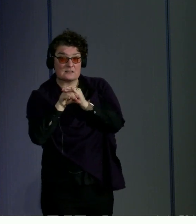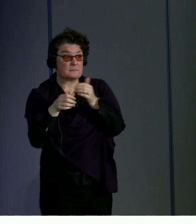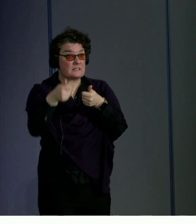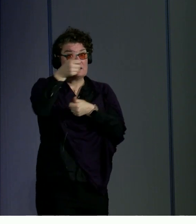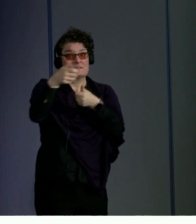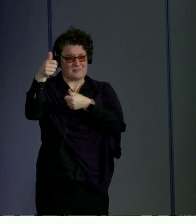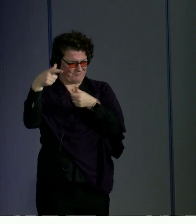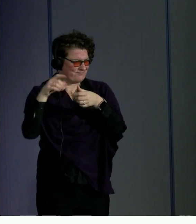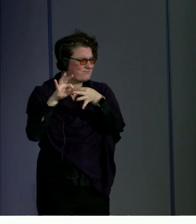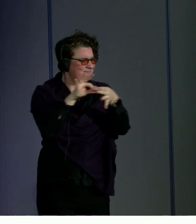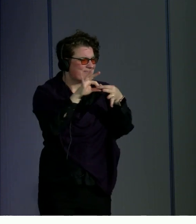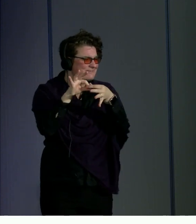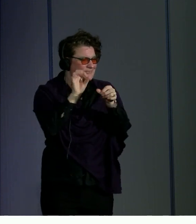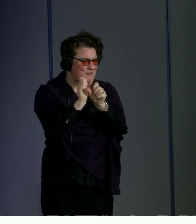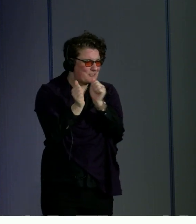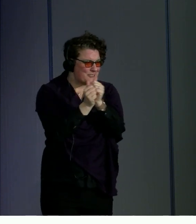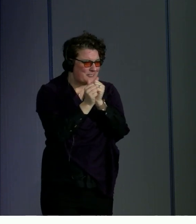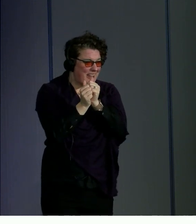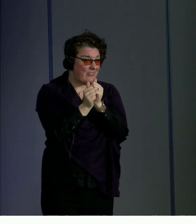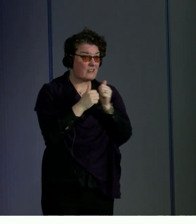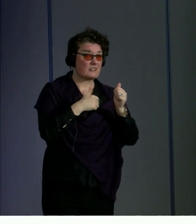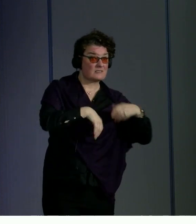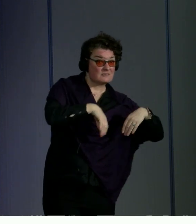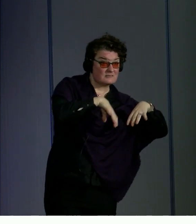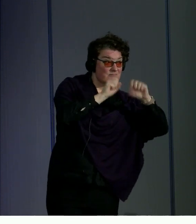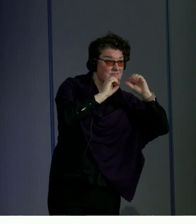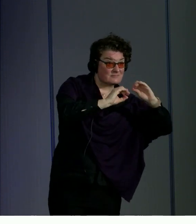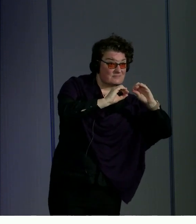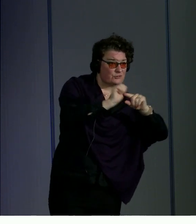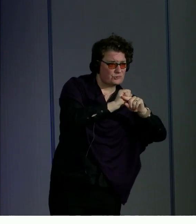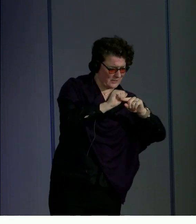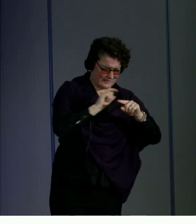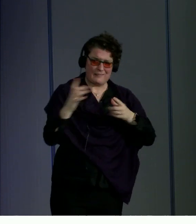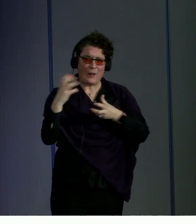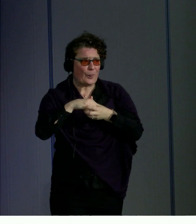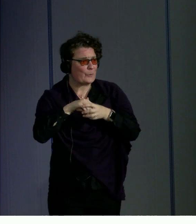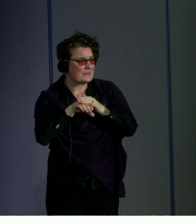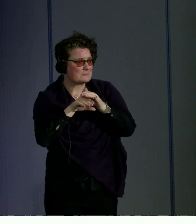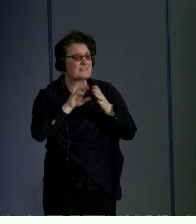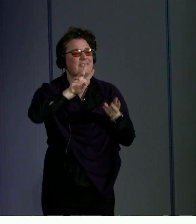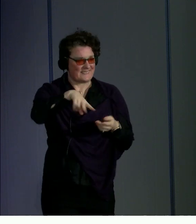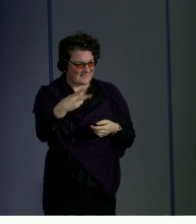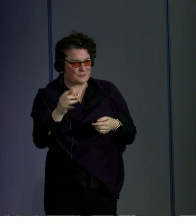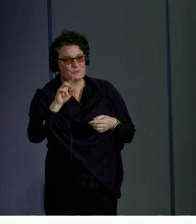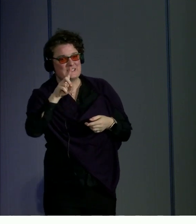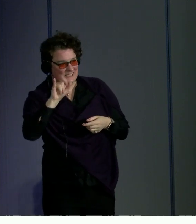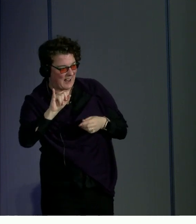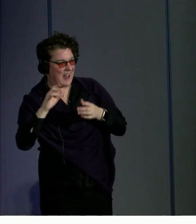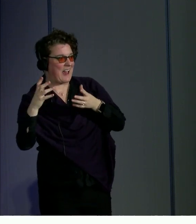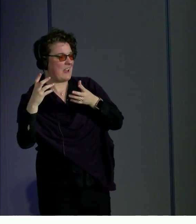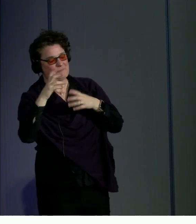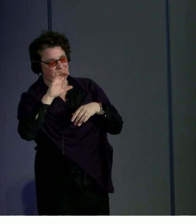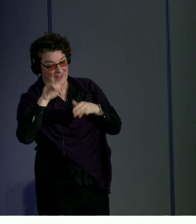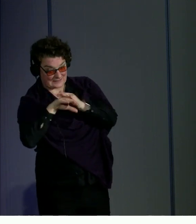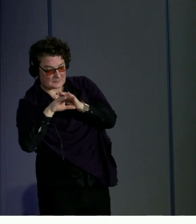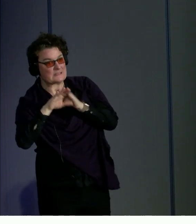Trainings incorporate all aspects of diversity including accessibility. Budgets, however, remain